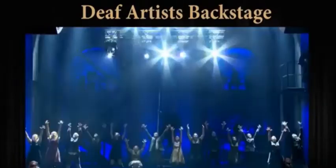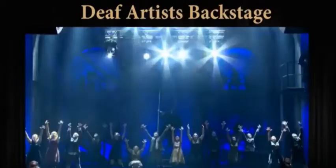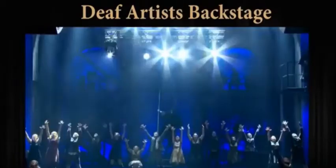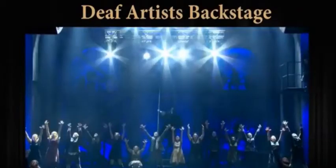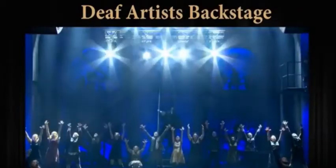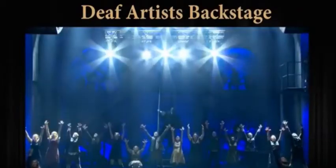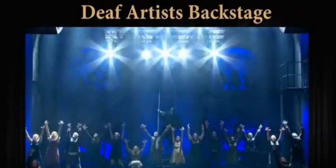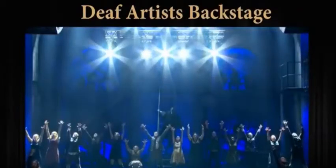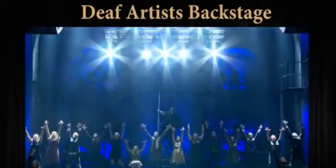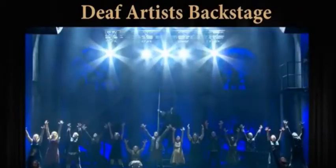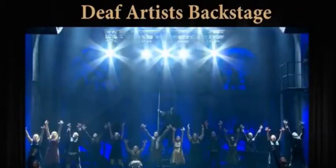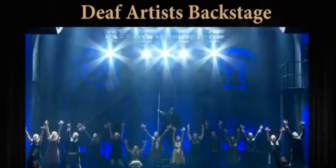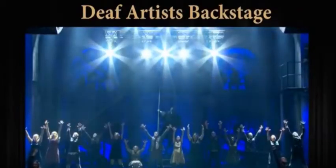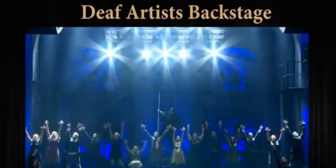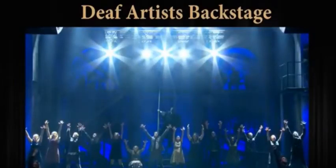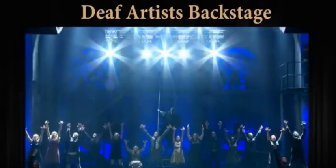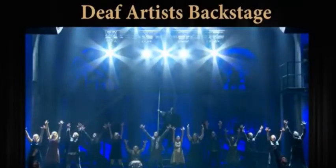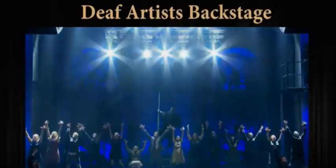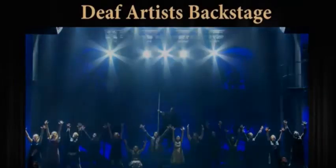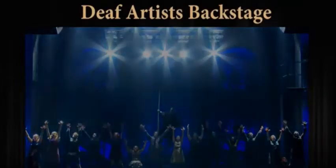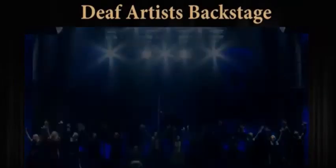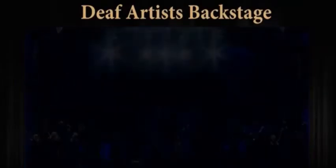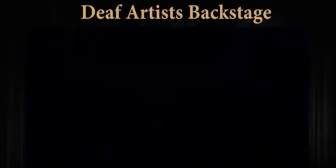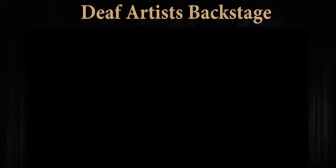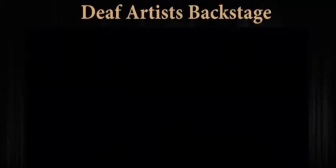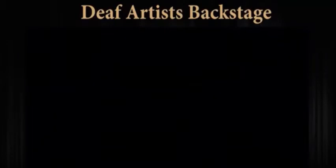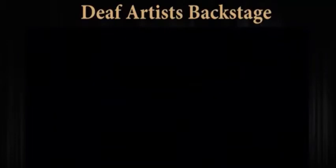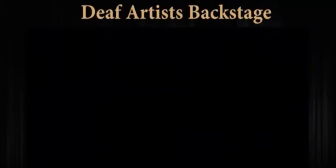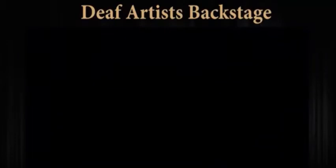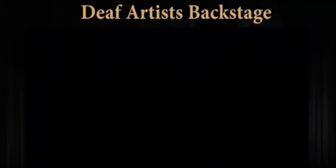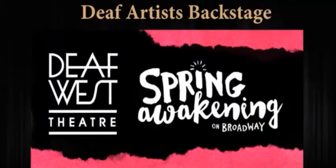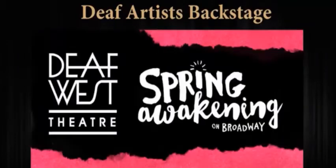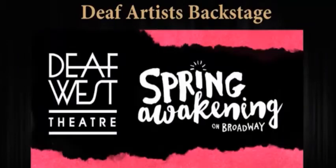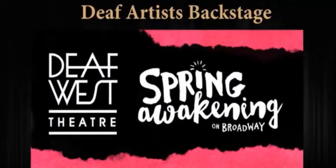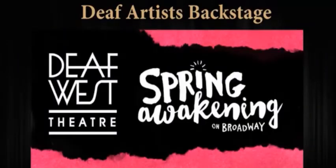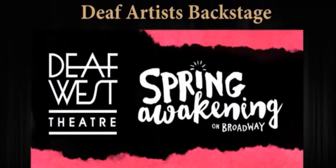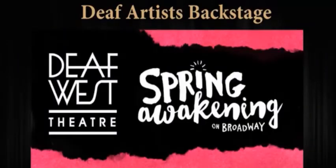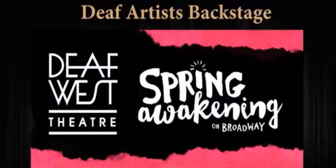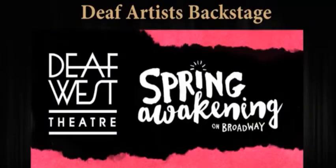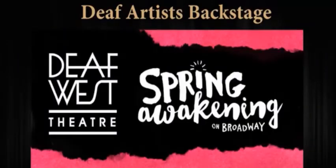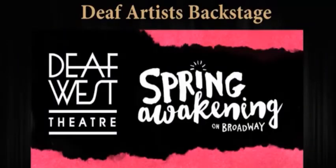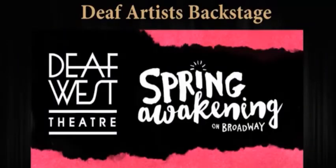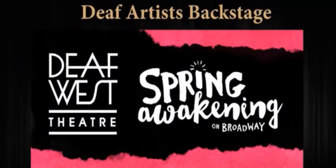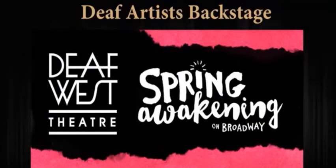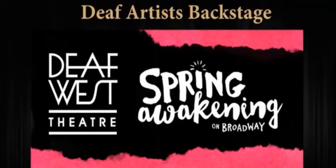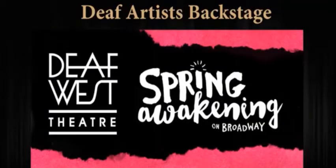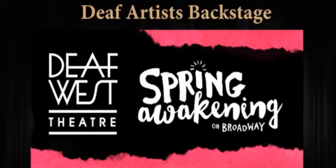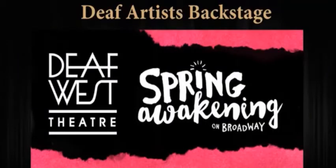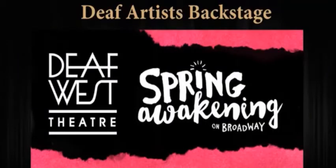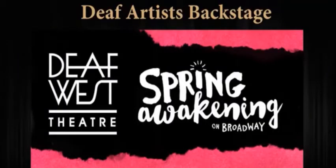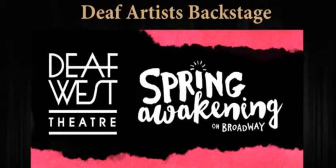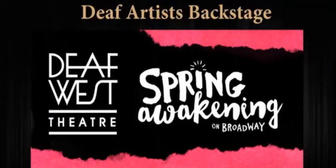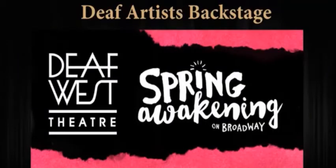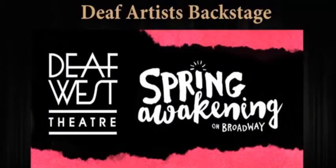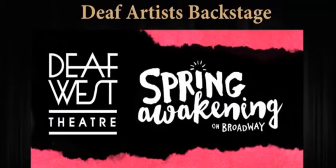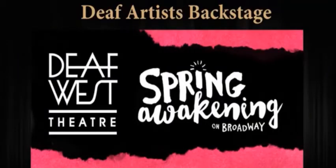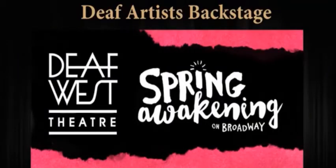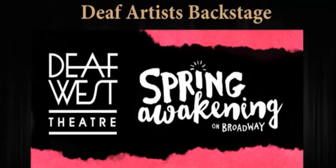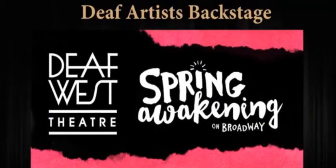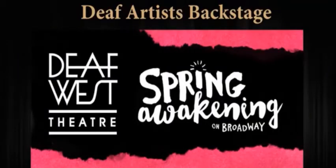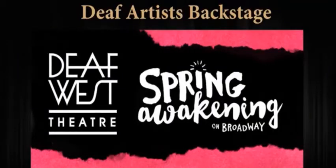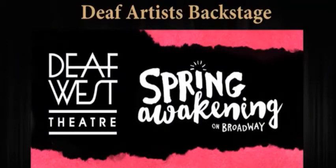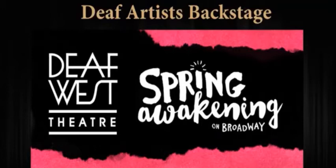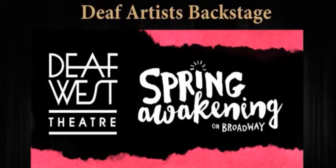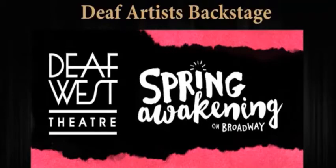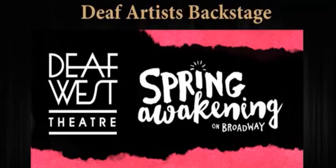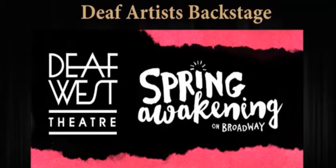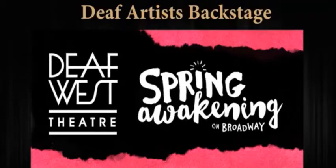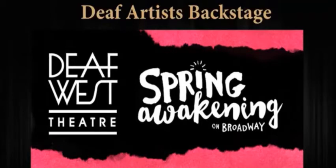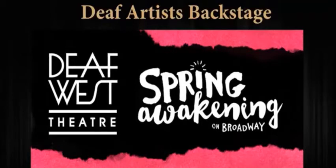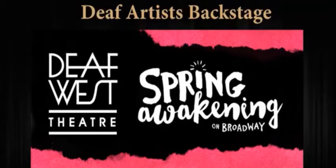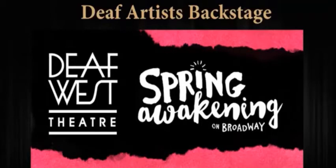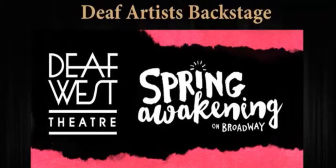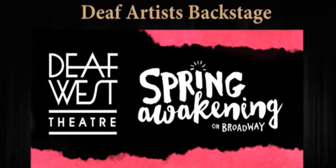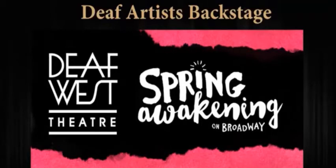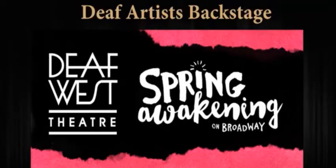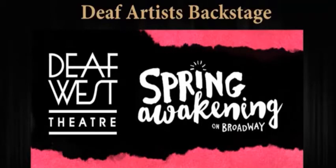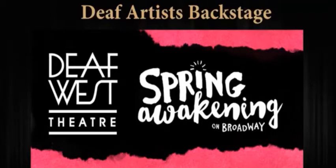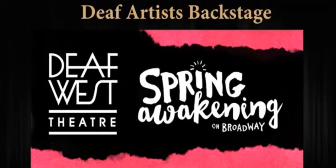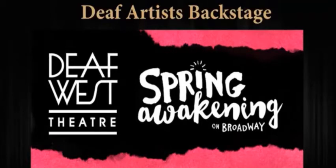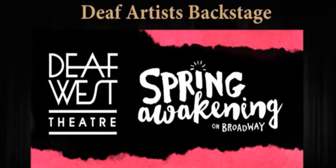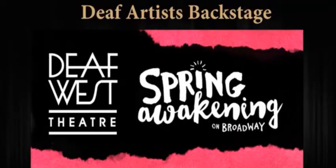(all 3 songs at the same time on loop)